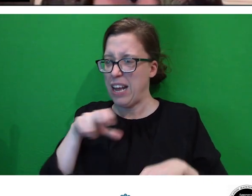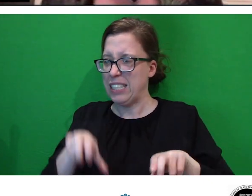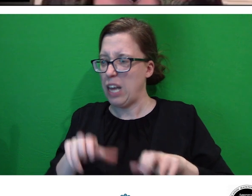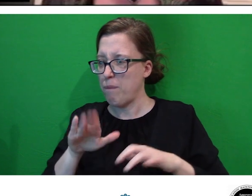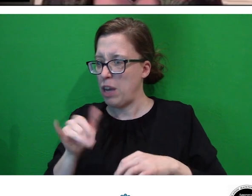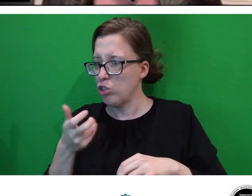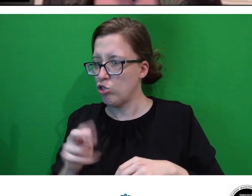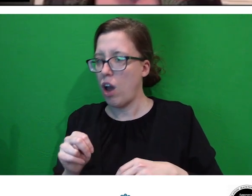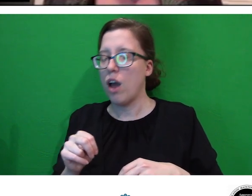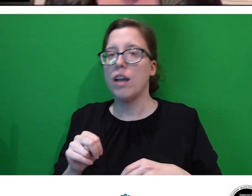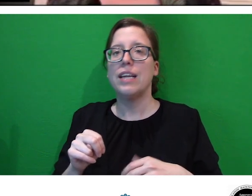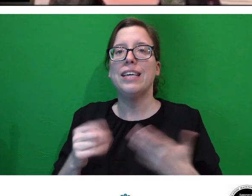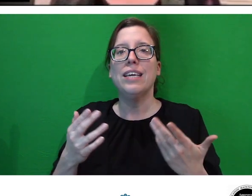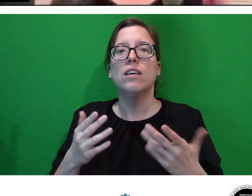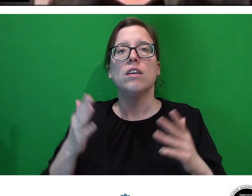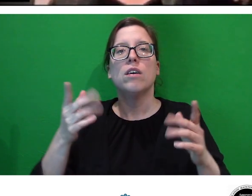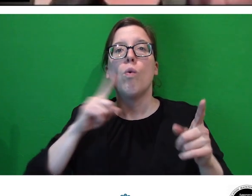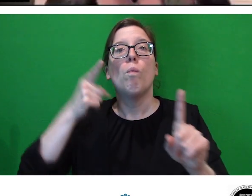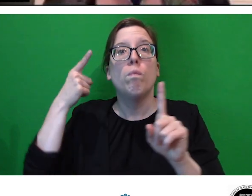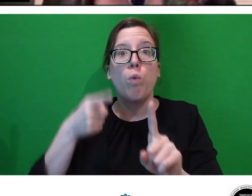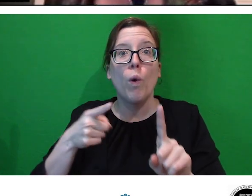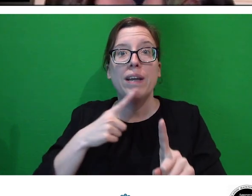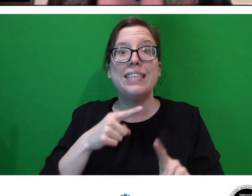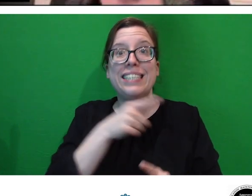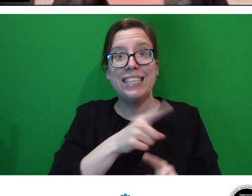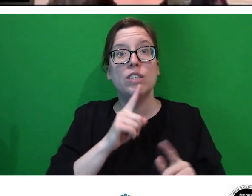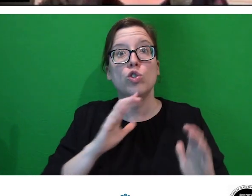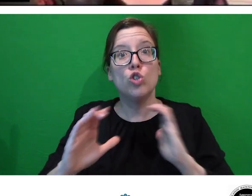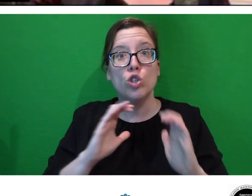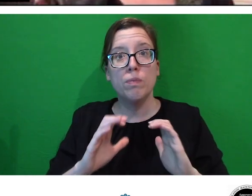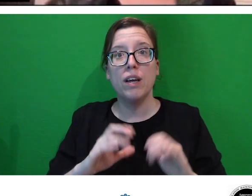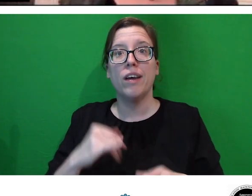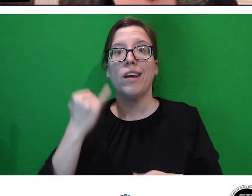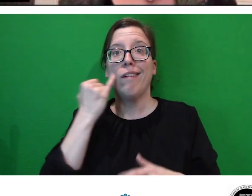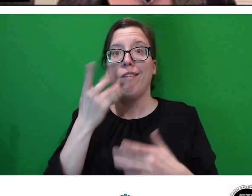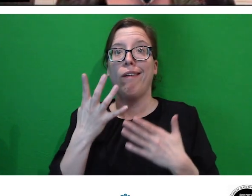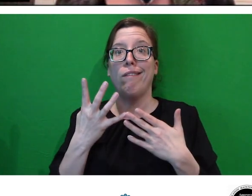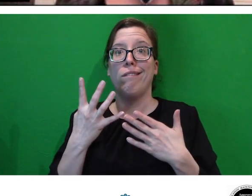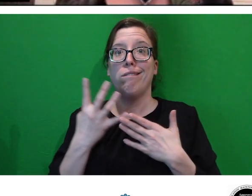brown slop again", or "I don't want you to feed me", or "I'm supposed to sit by John.